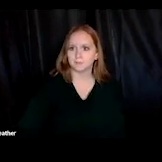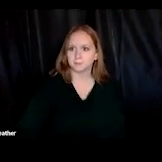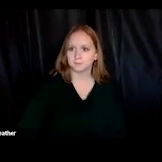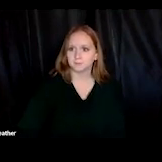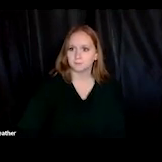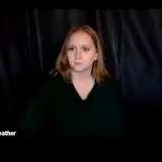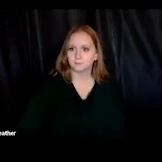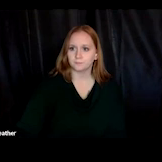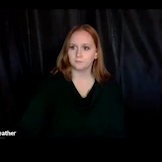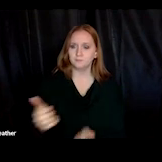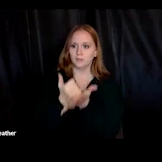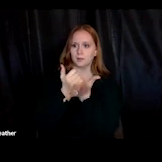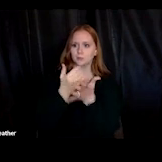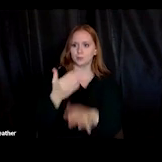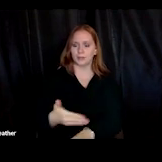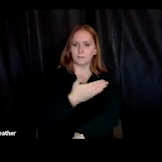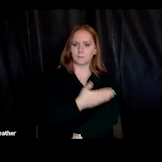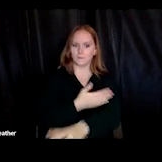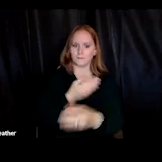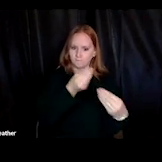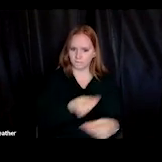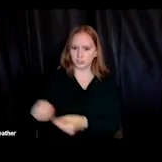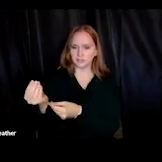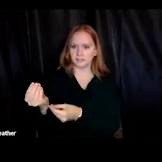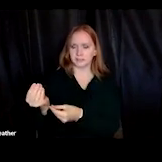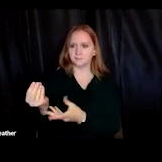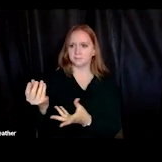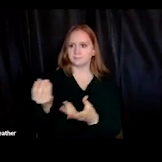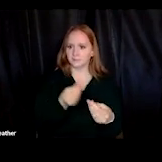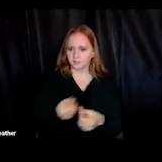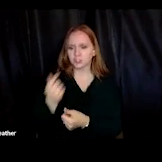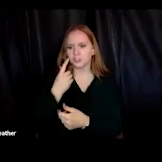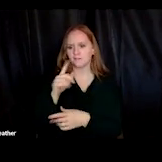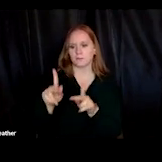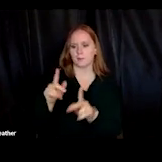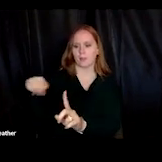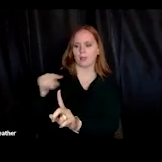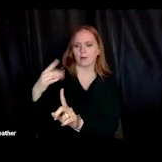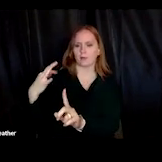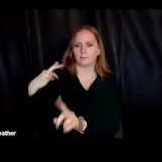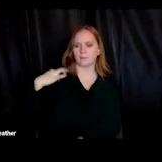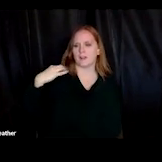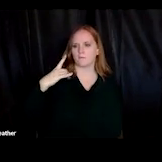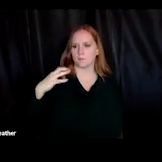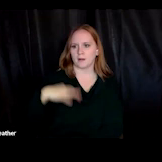to improve the efficiency of people approving, sorry, applying for benefits. Looking at how, you know, the outcomes of getting approved help